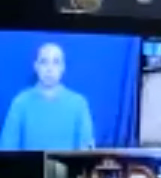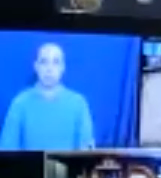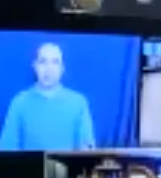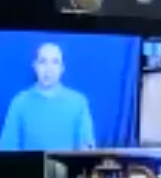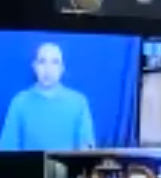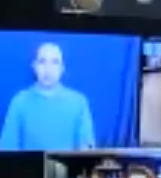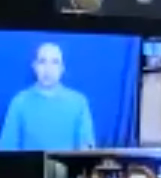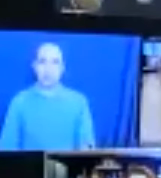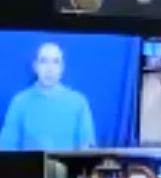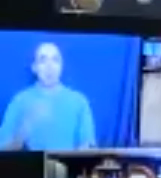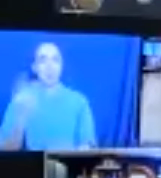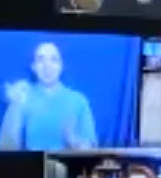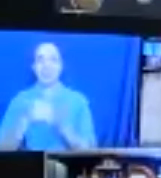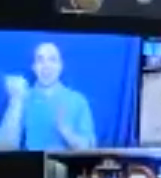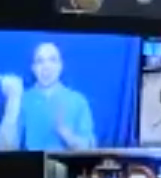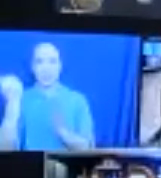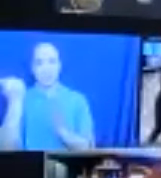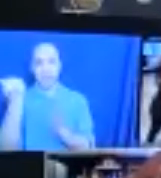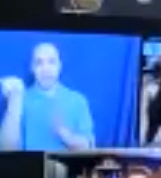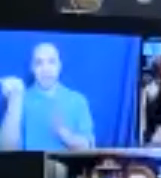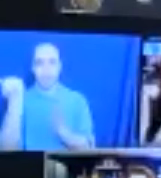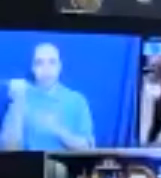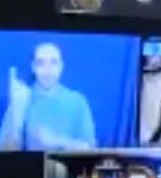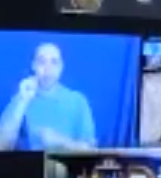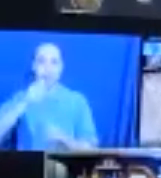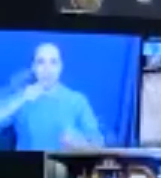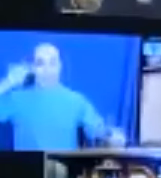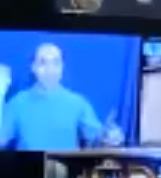BUT CAN YOU POINT? CAN YOU FREEZE? FELICIA: